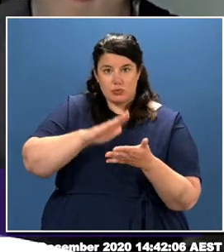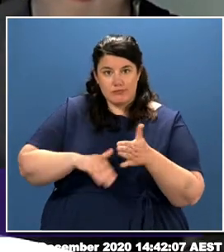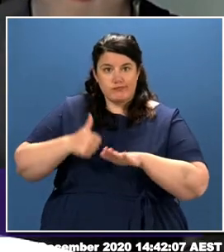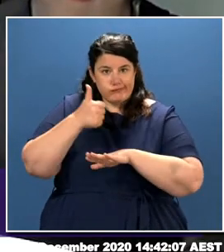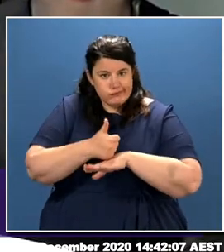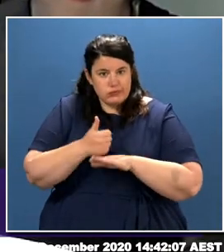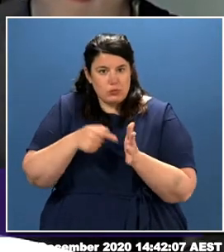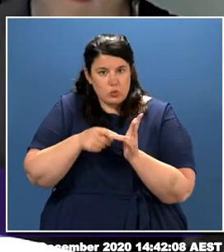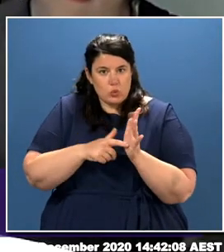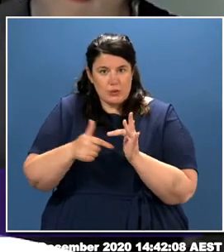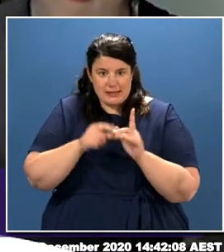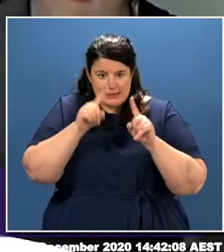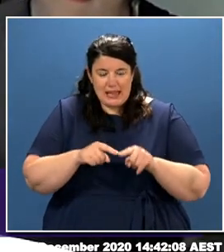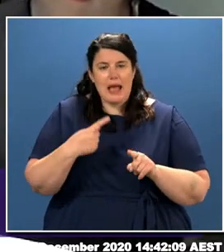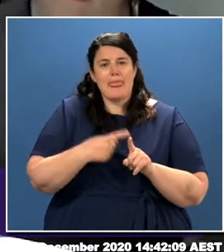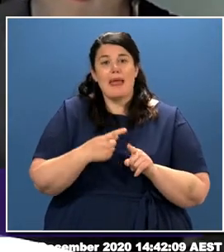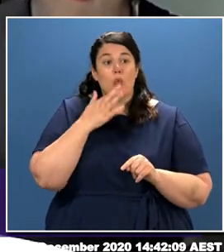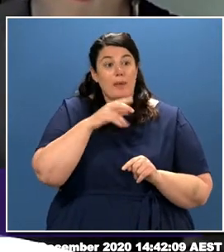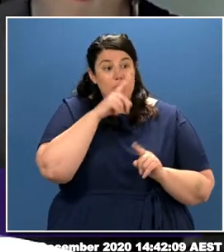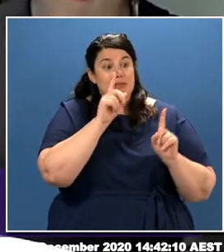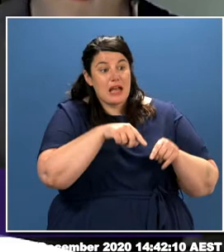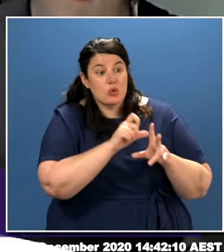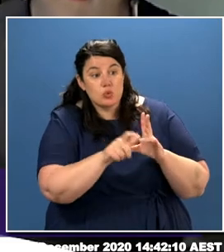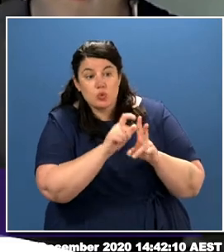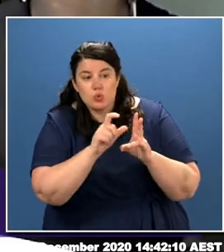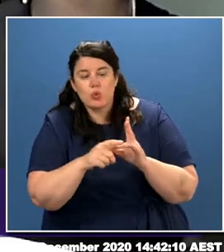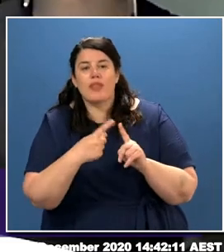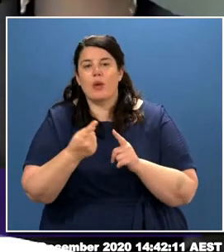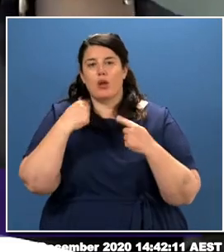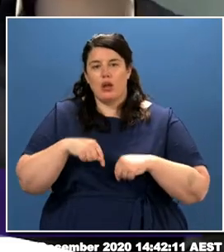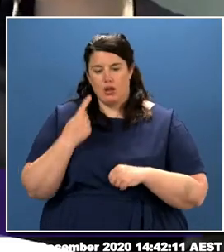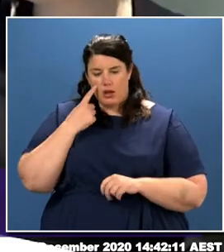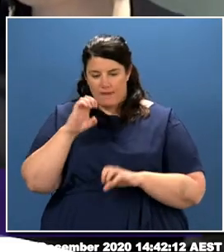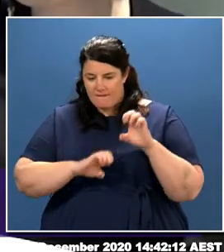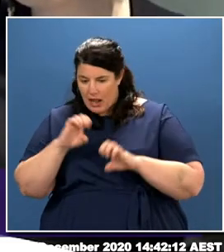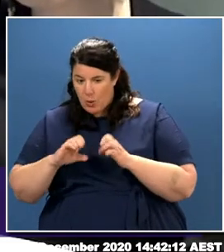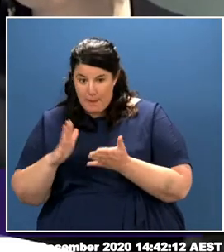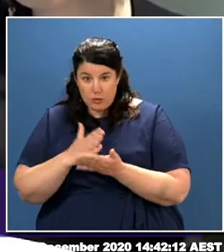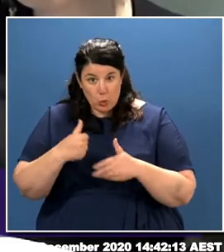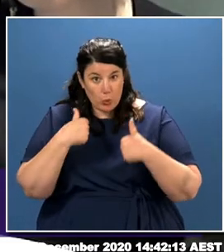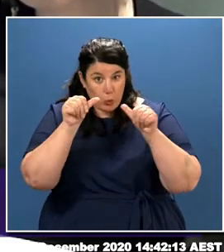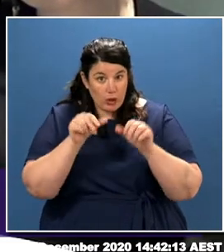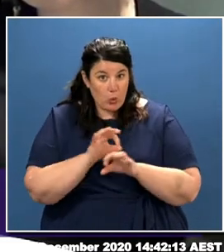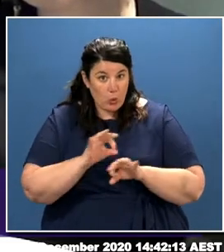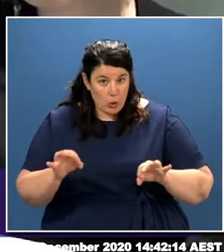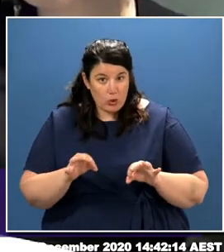also need to evaluate it and make sure that that evaluation is really rigorous, to see how it's working.